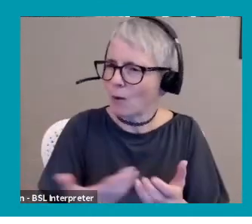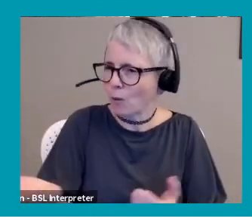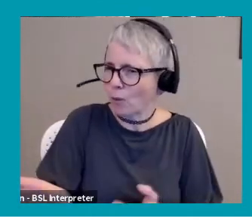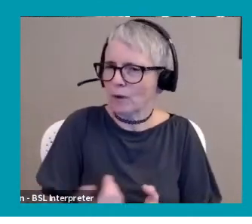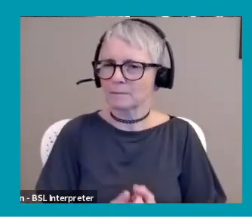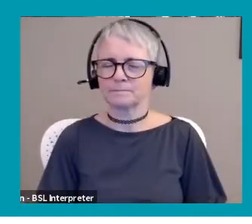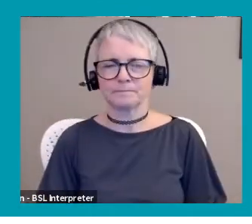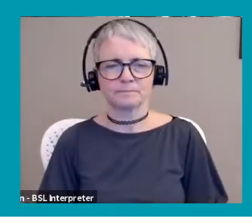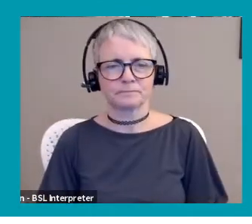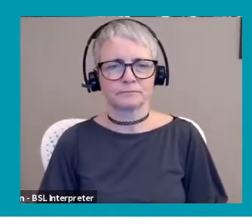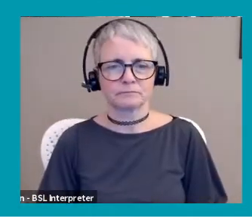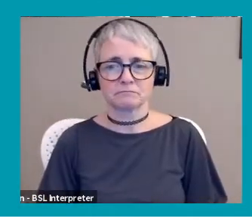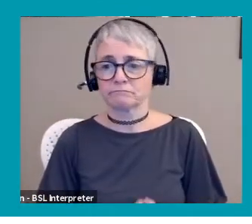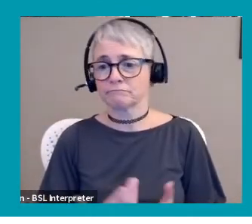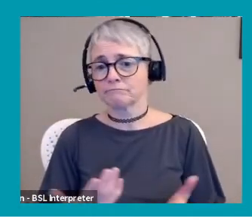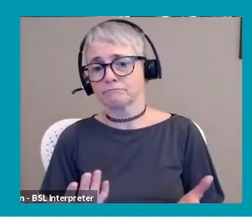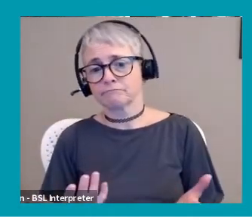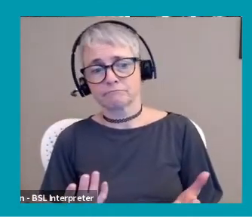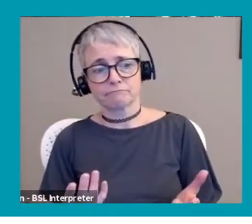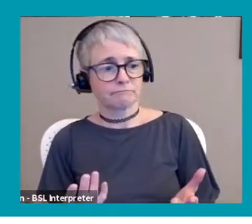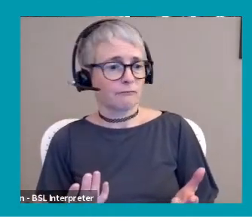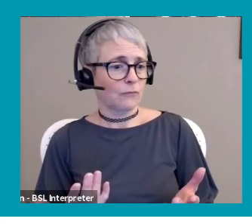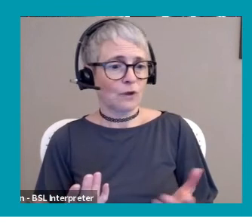Did you set yourself awards. Did you do some reflection?